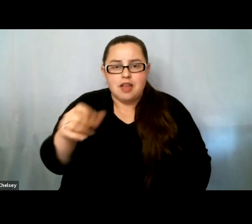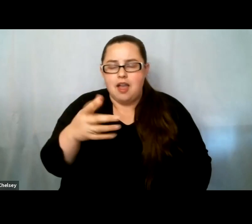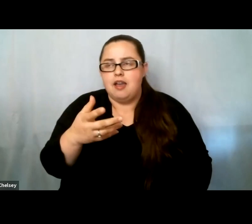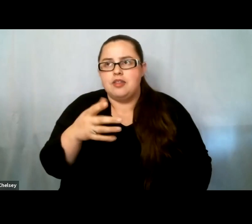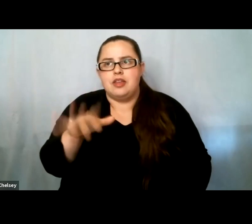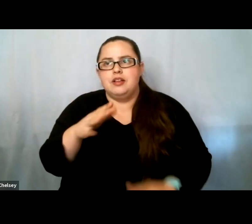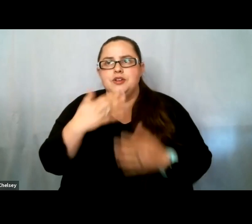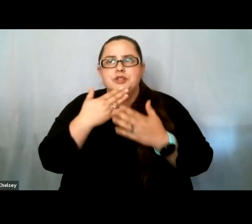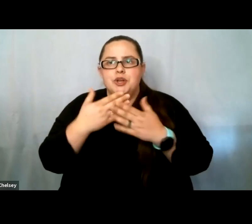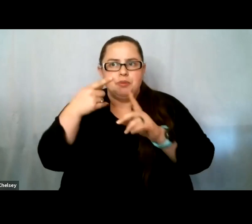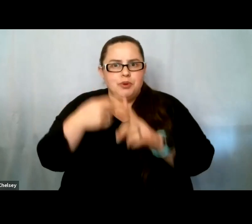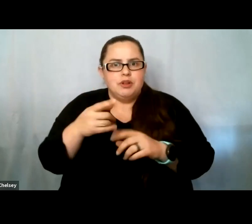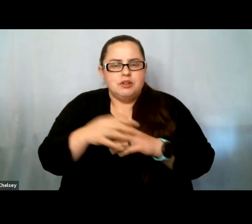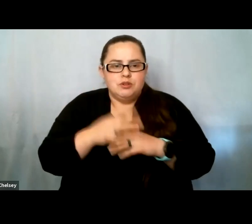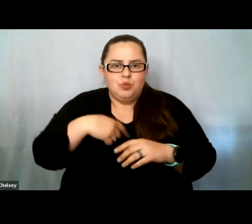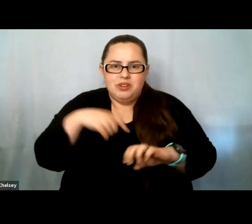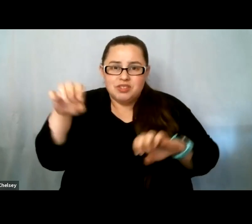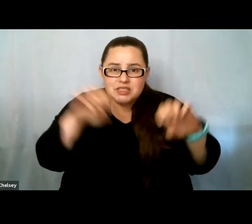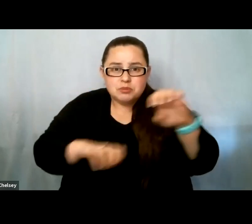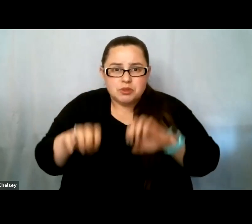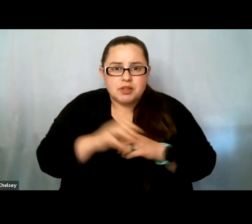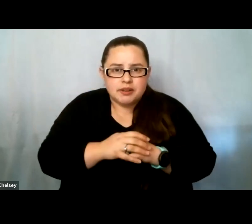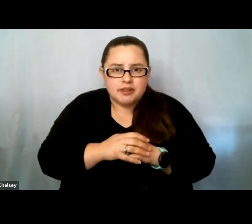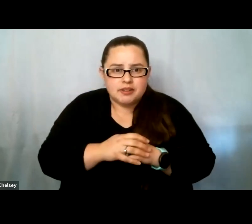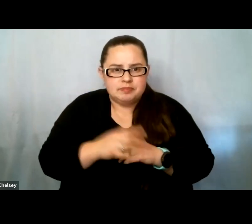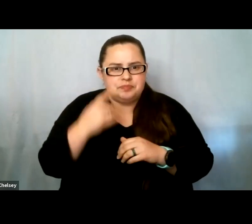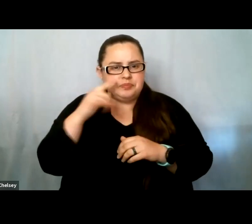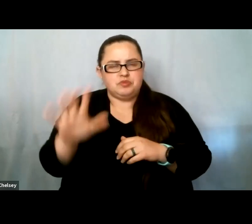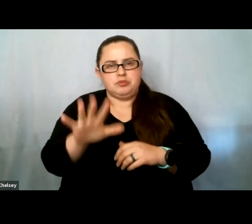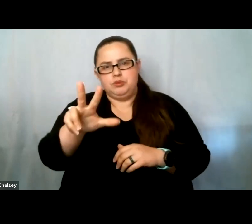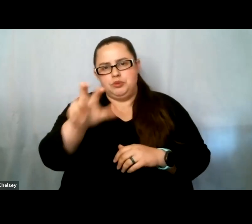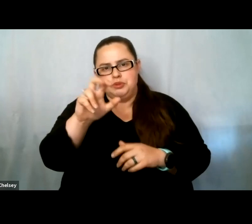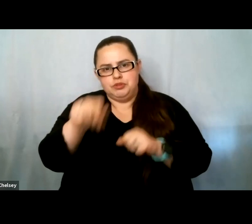point. We're an experiment. And I think for about 300 years, we've had groups of people